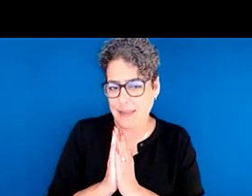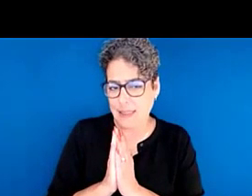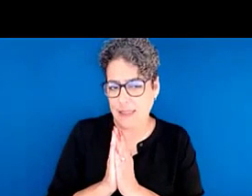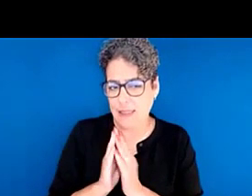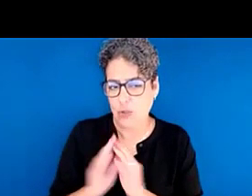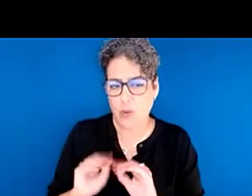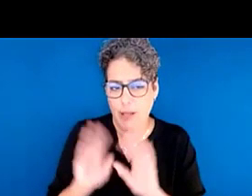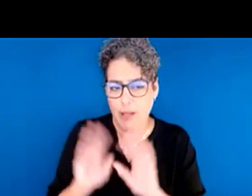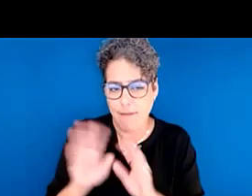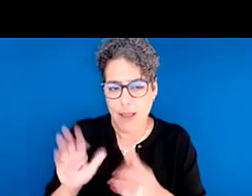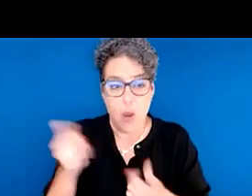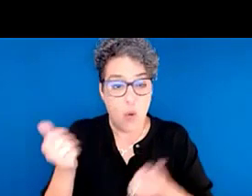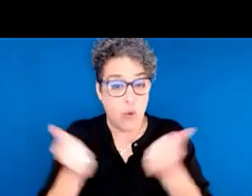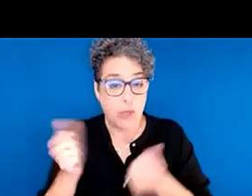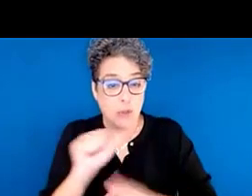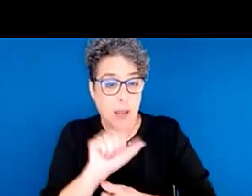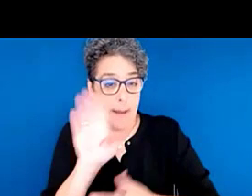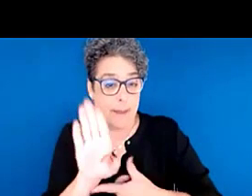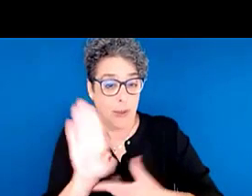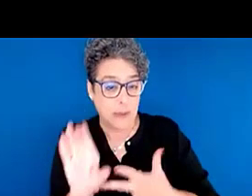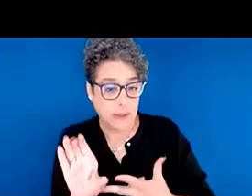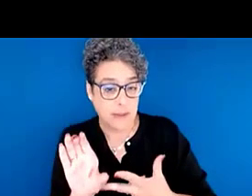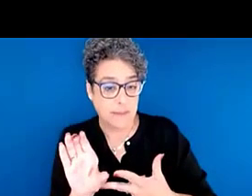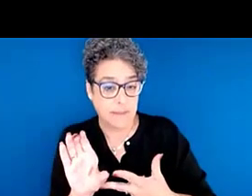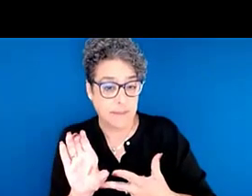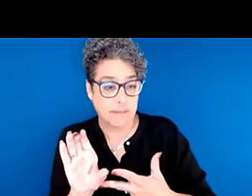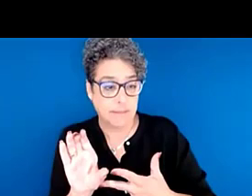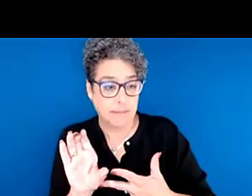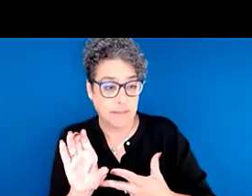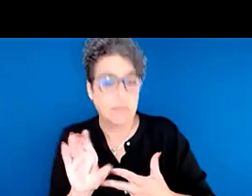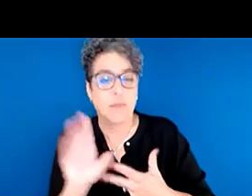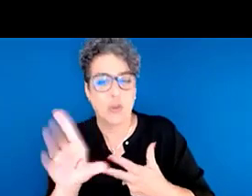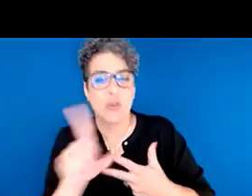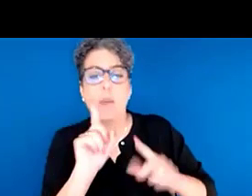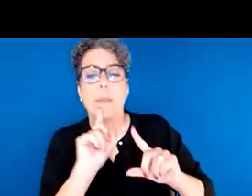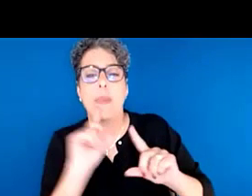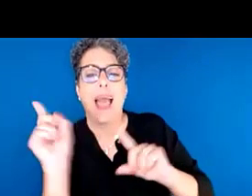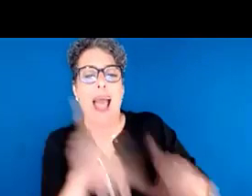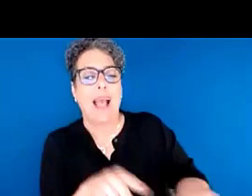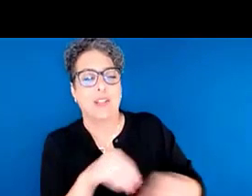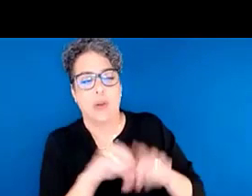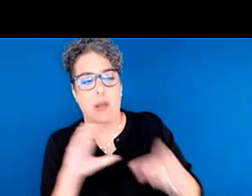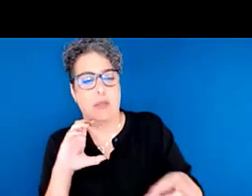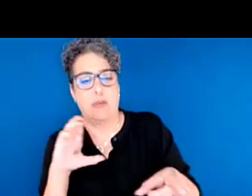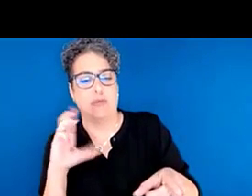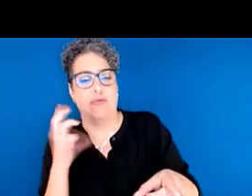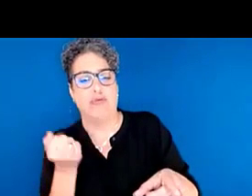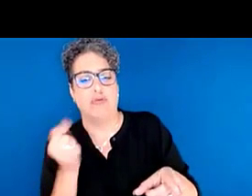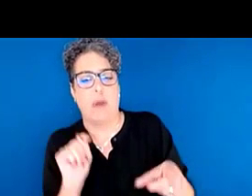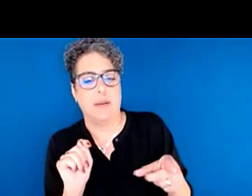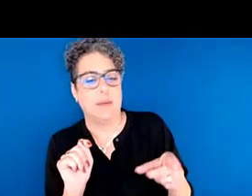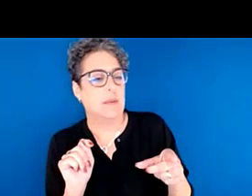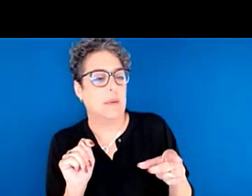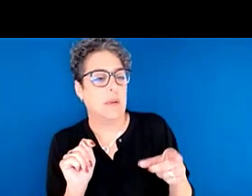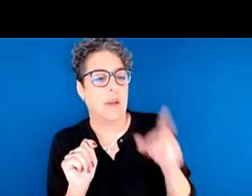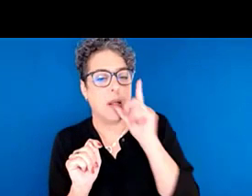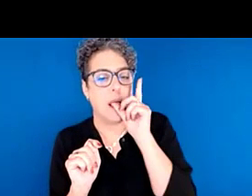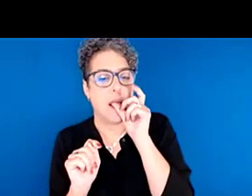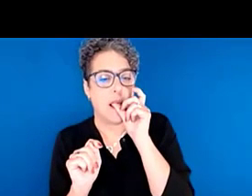A, B or C. Elyse Sullivan: All right. So folks want put that in the chat at this point. Dr. Ranjini Ambalavanar: In the chat box, please. Elyse Sullivan: So the chat is ..